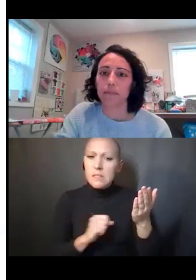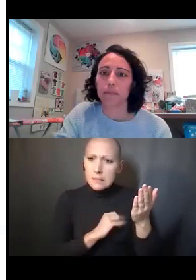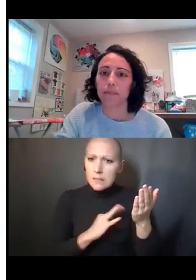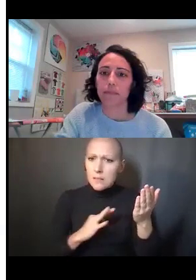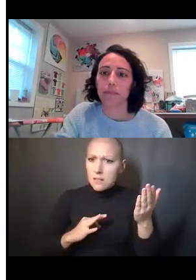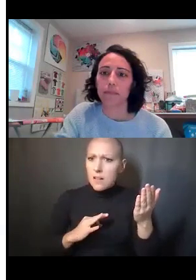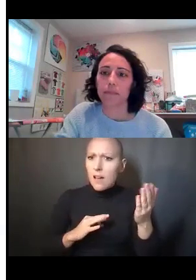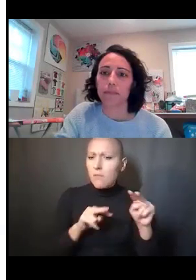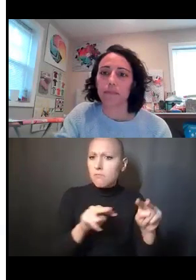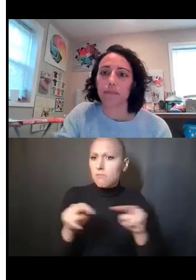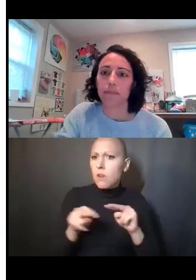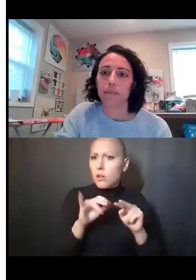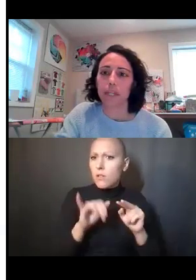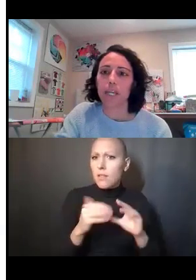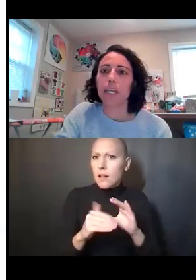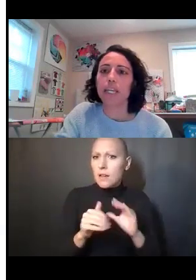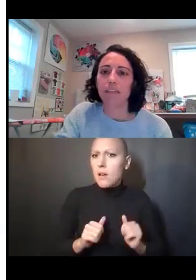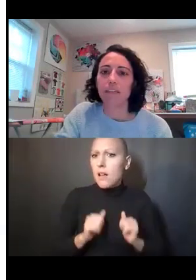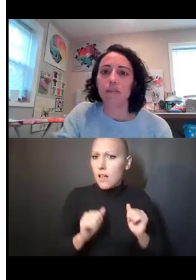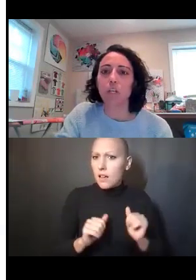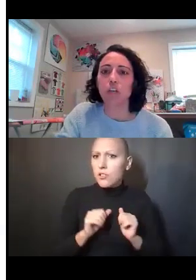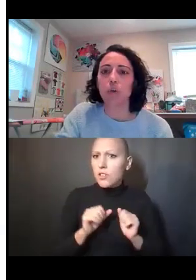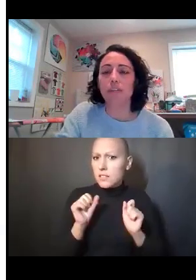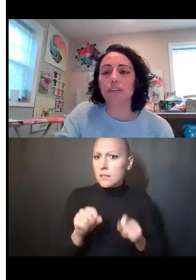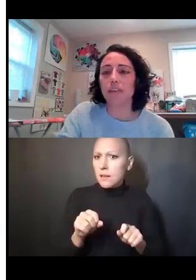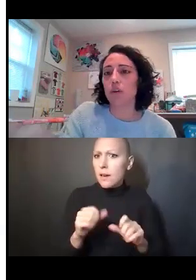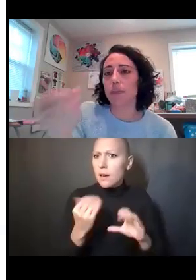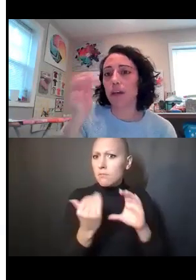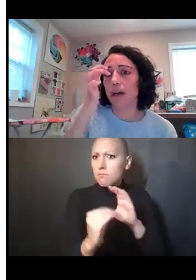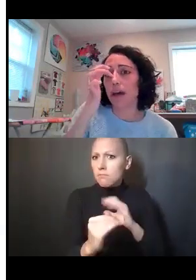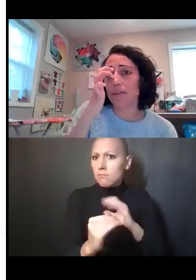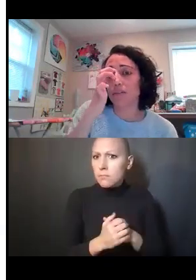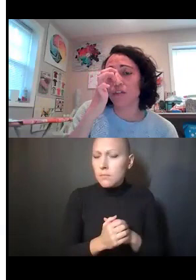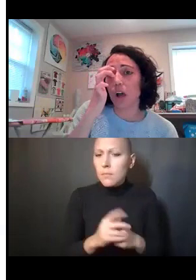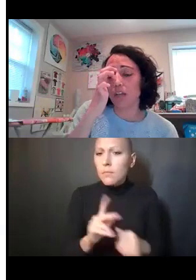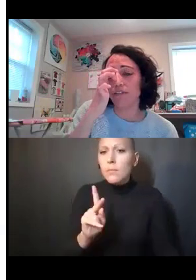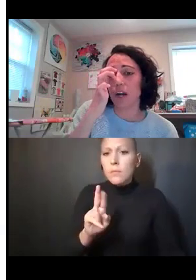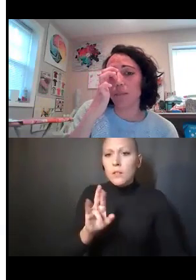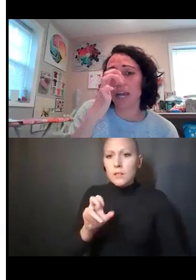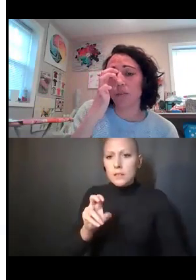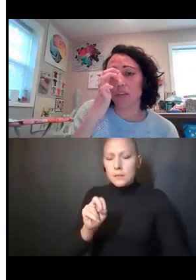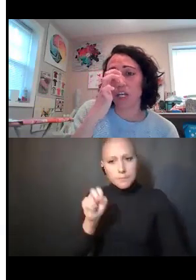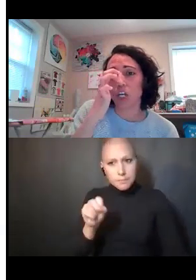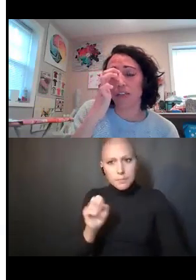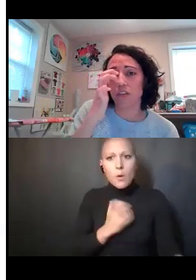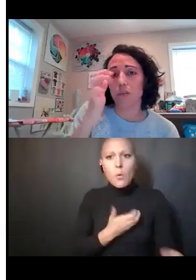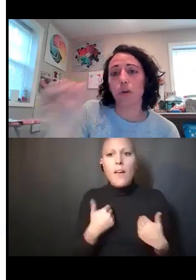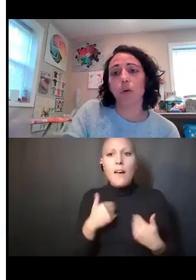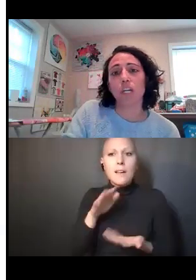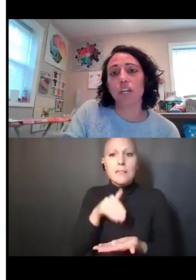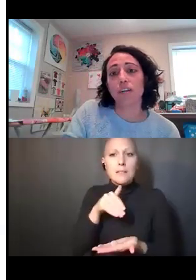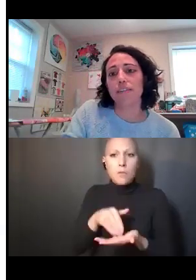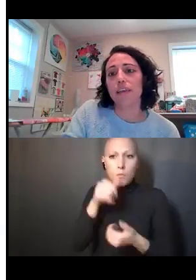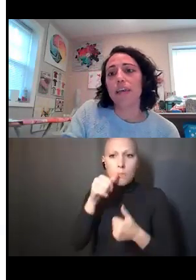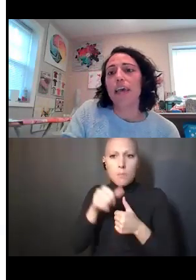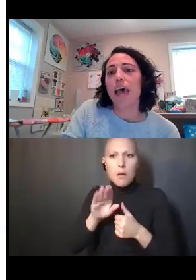and responding that would be helpful. Kristin Ta: Yes, we do have a central mailbox for all our biosketch and other support questions.